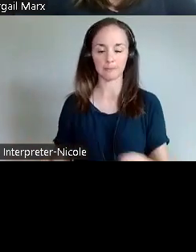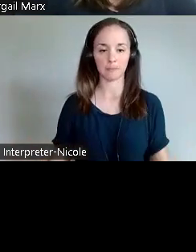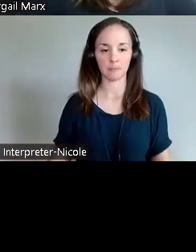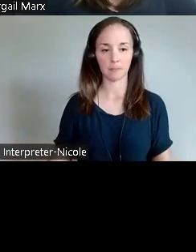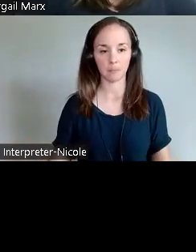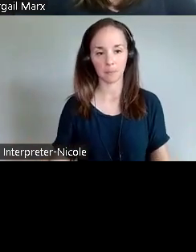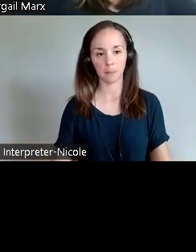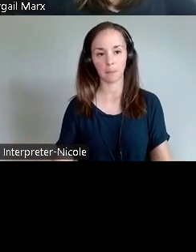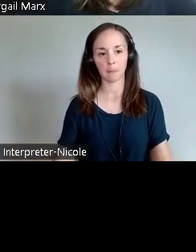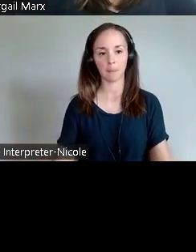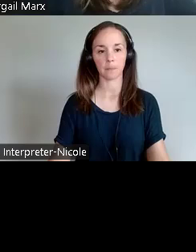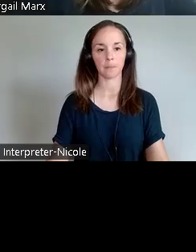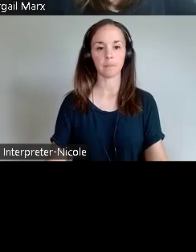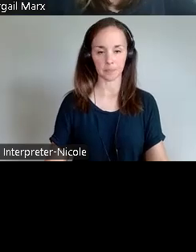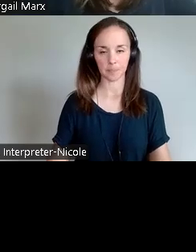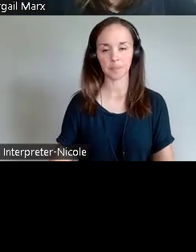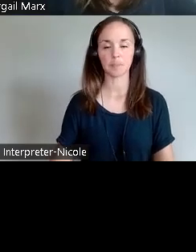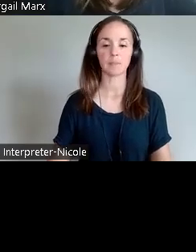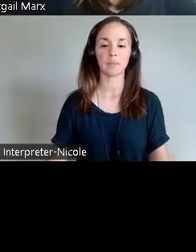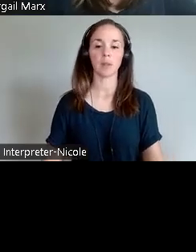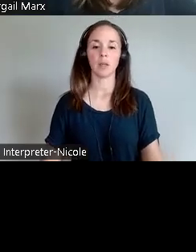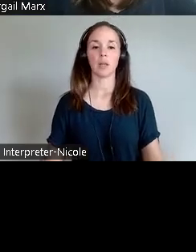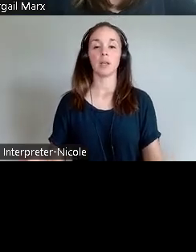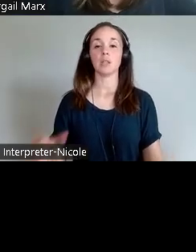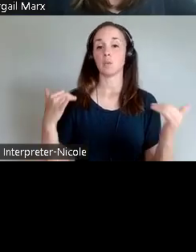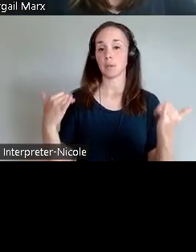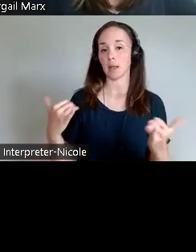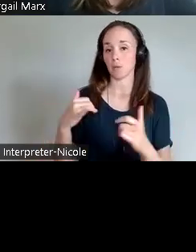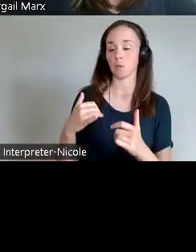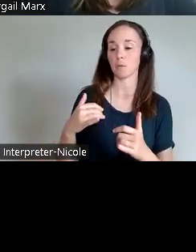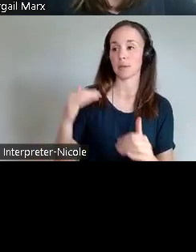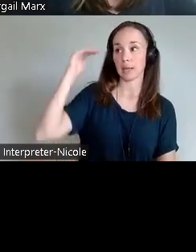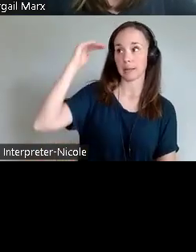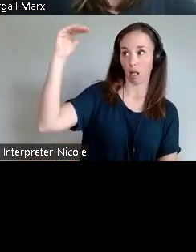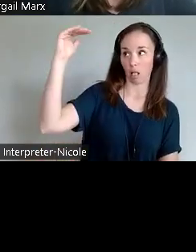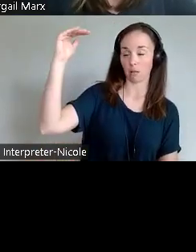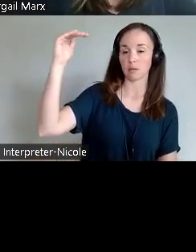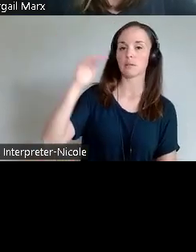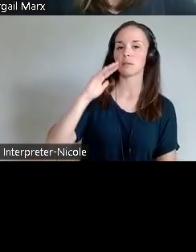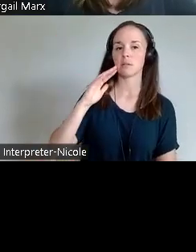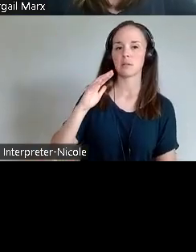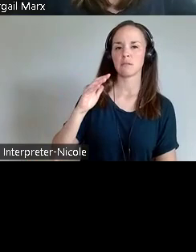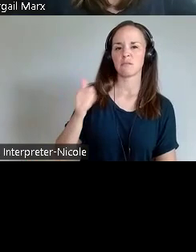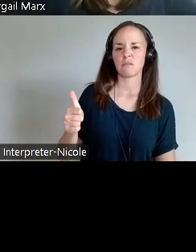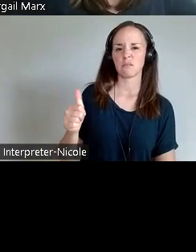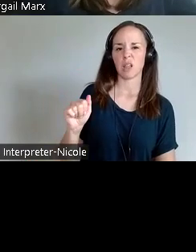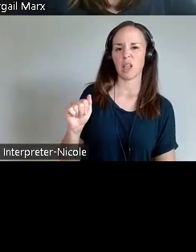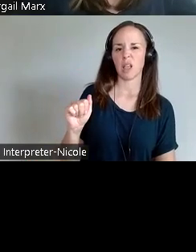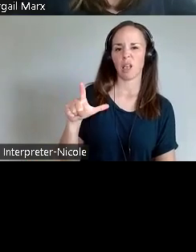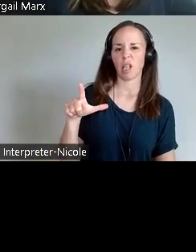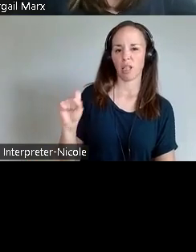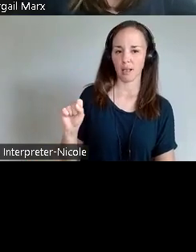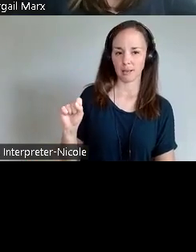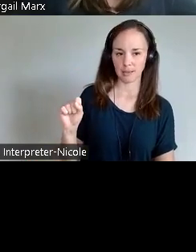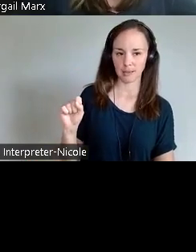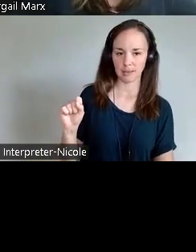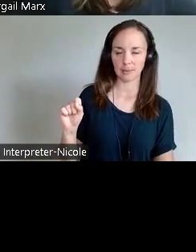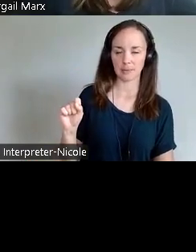So this profile is an adult who has a diagnosis of ALS or amyotrophic lateral sclerosis.